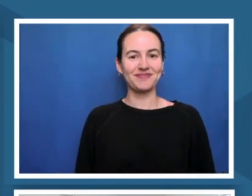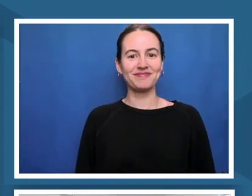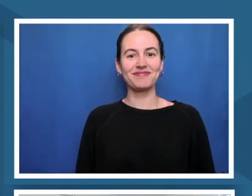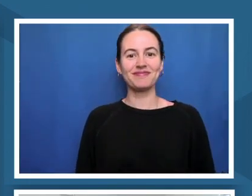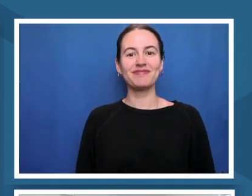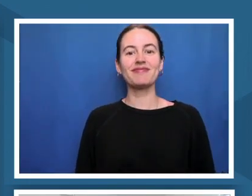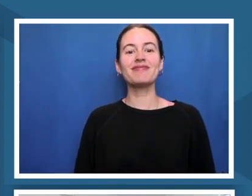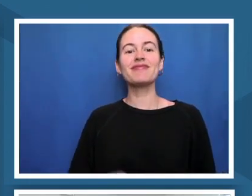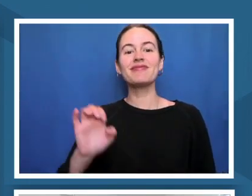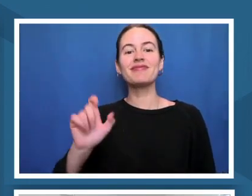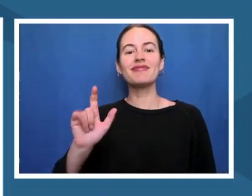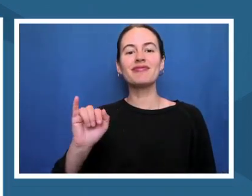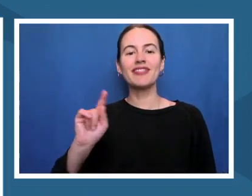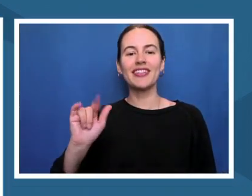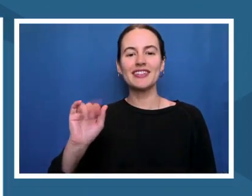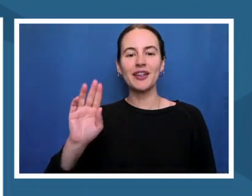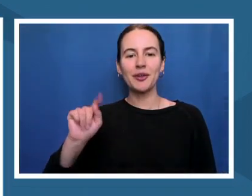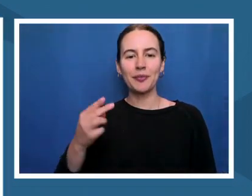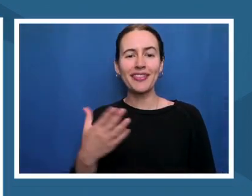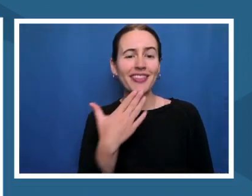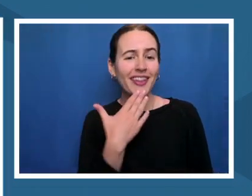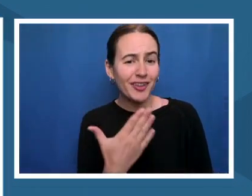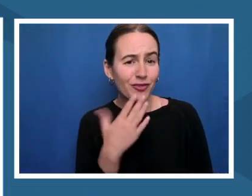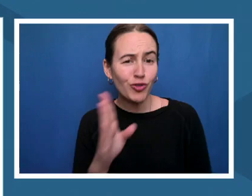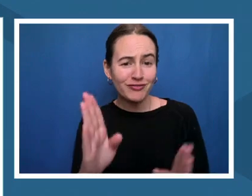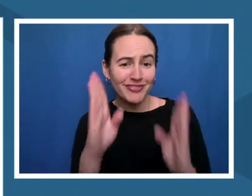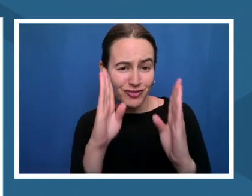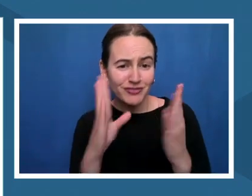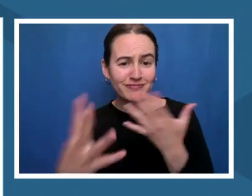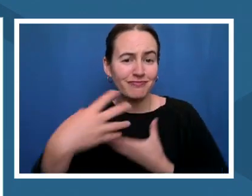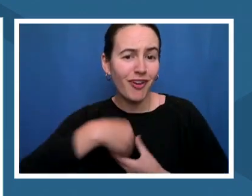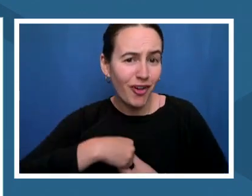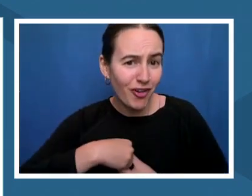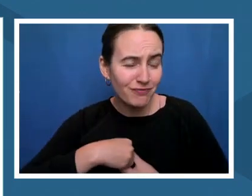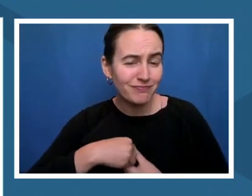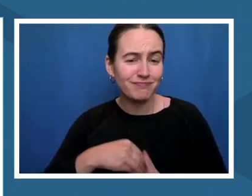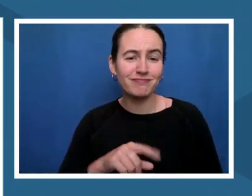your um attention for your engagement